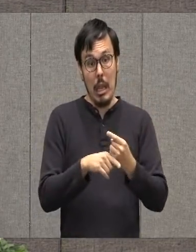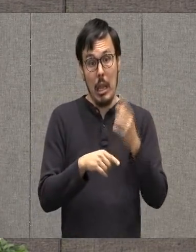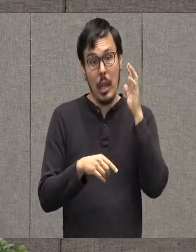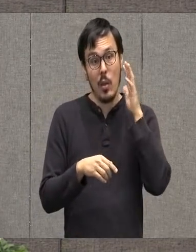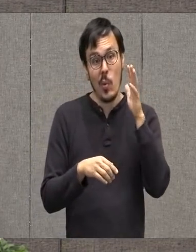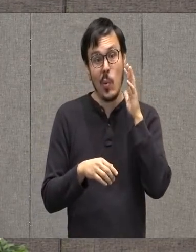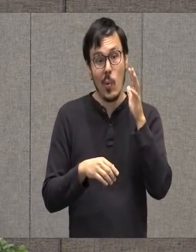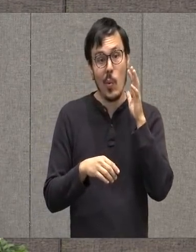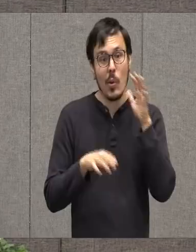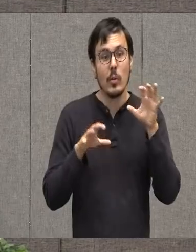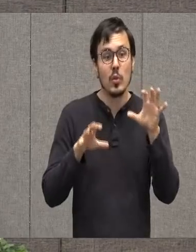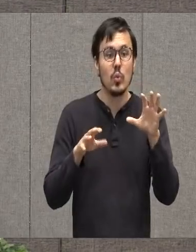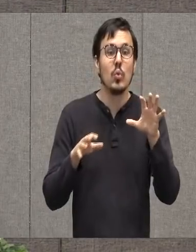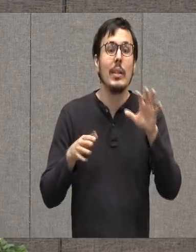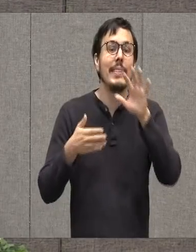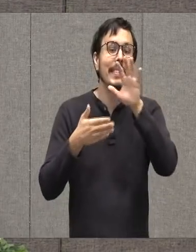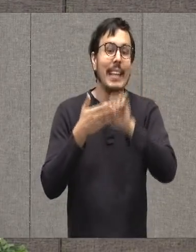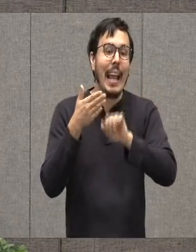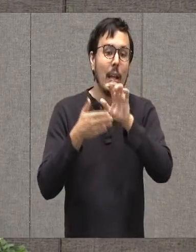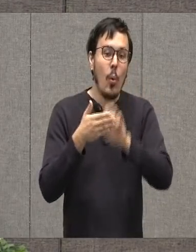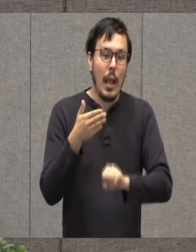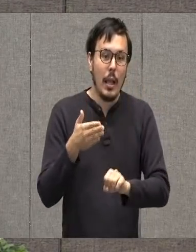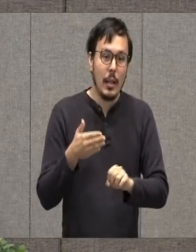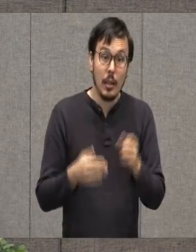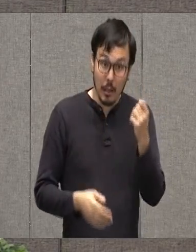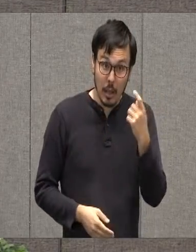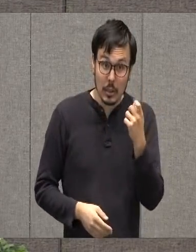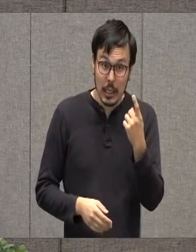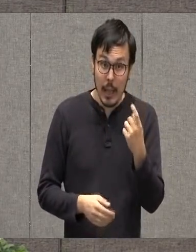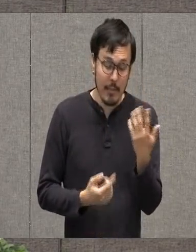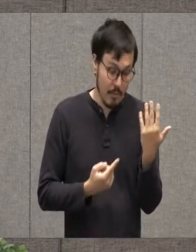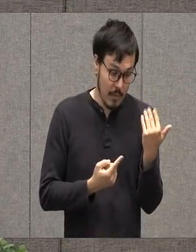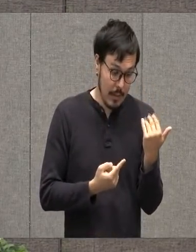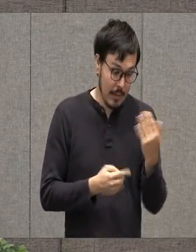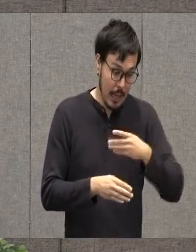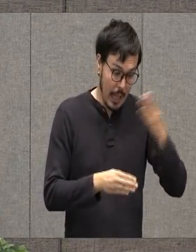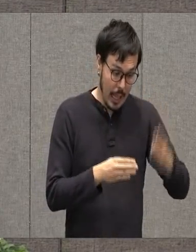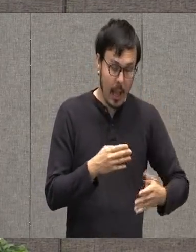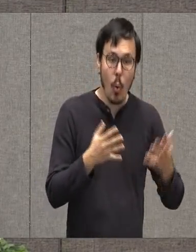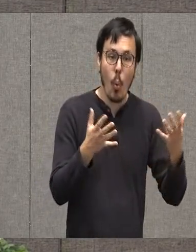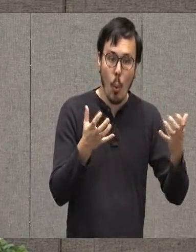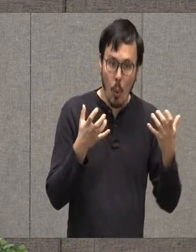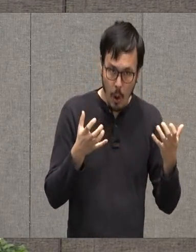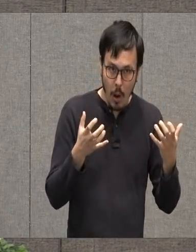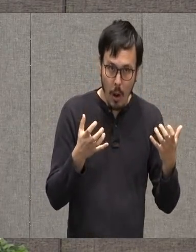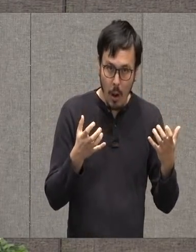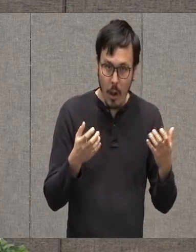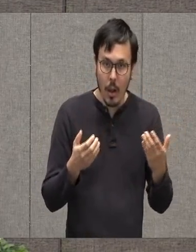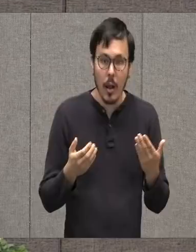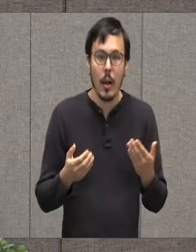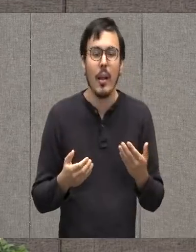We still want our answer to be 15 when we're done. So let's go ahead and make that our answer.